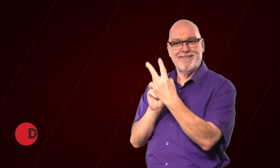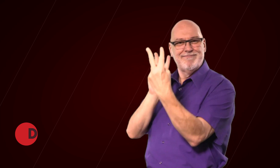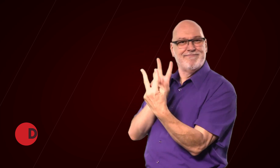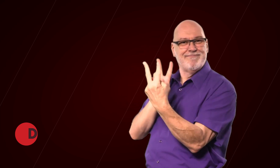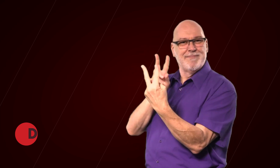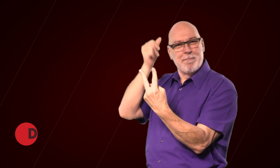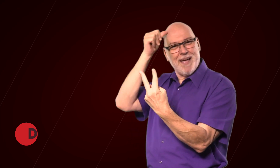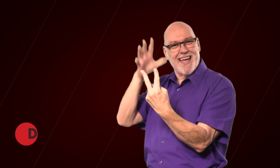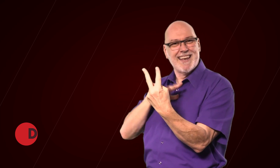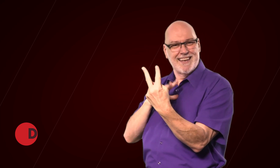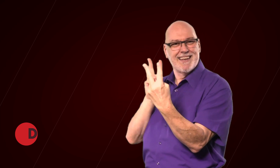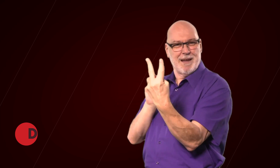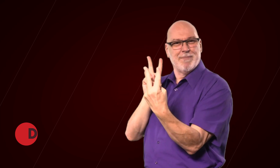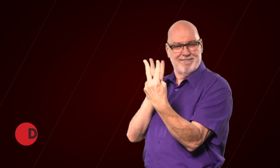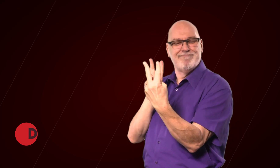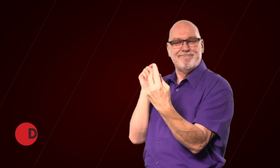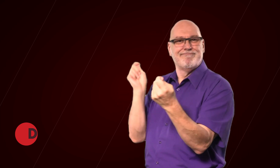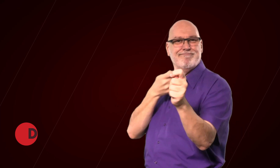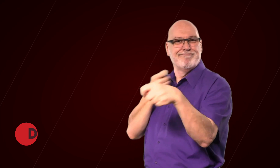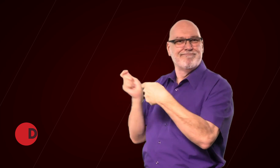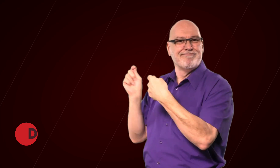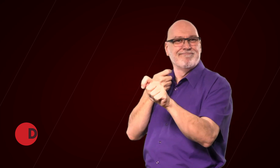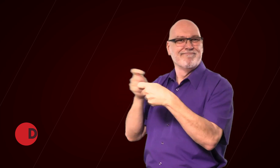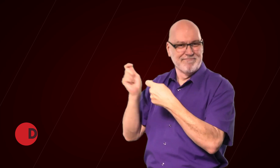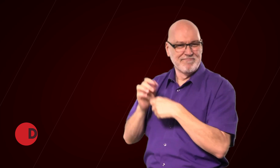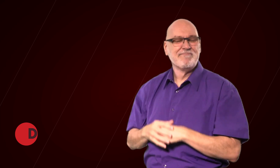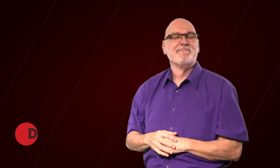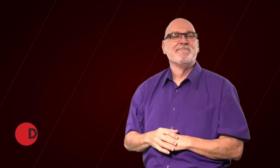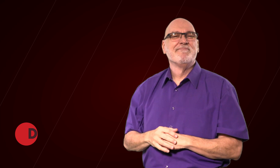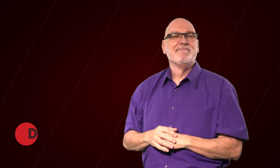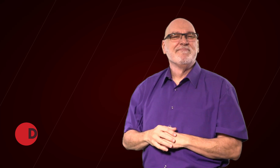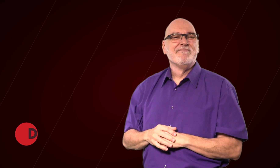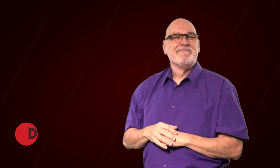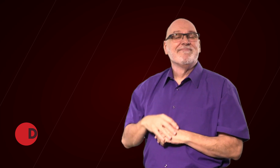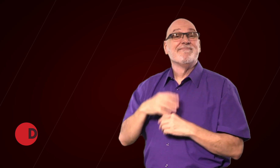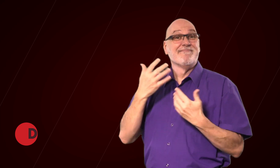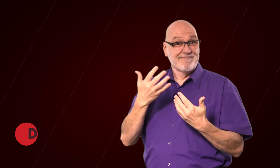one in Men's Doubles.